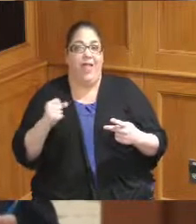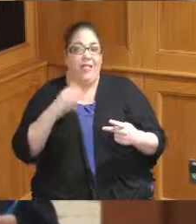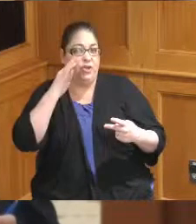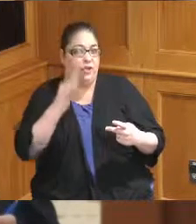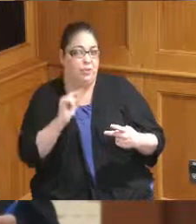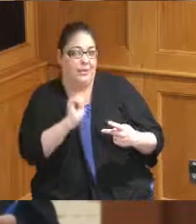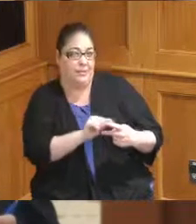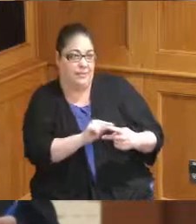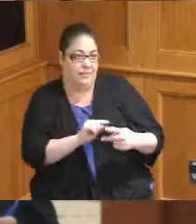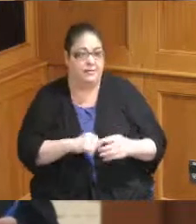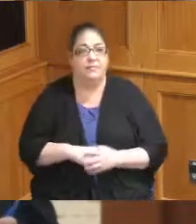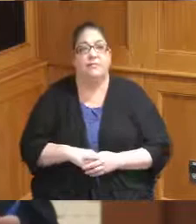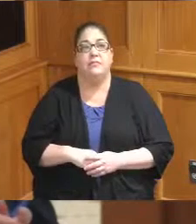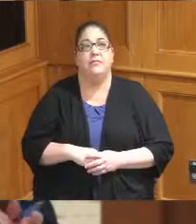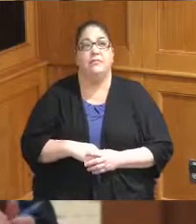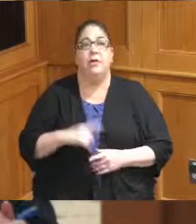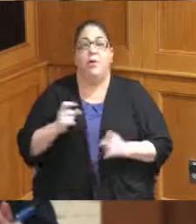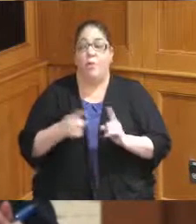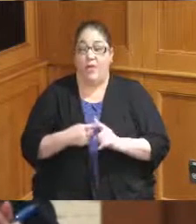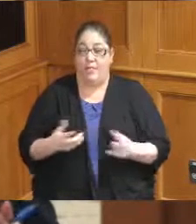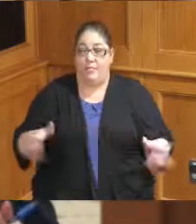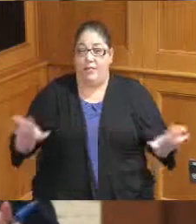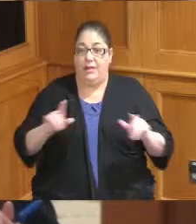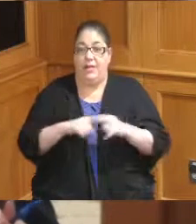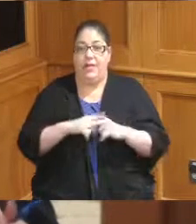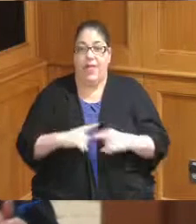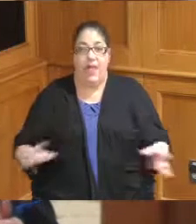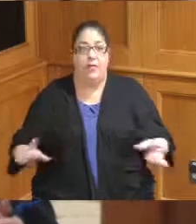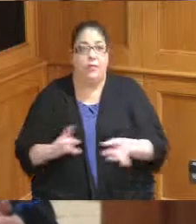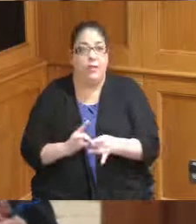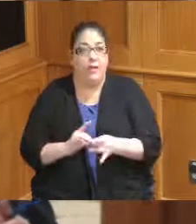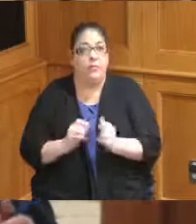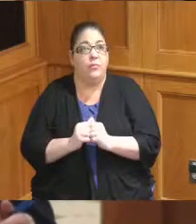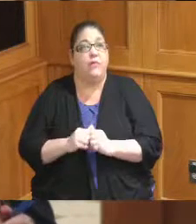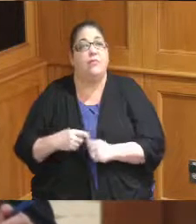upon completion this property will then be connected to MSD's public sewer system and